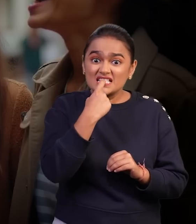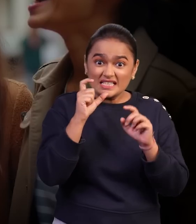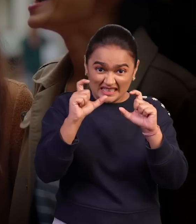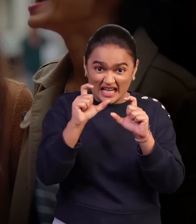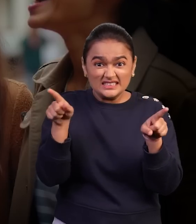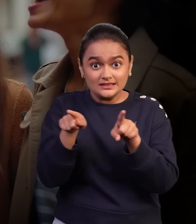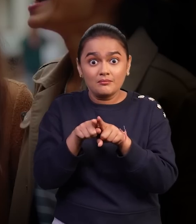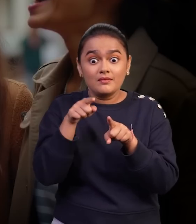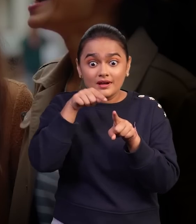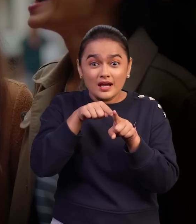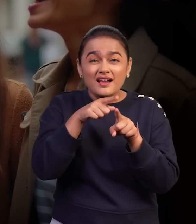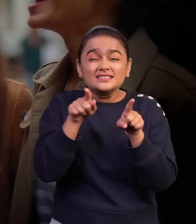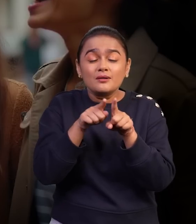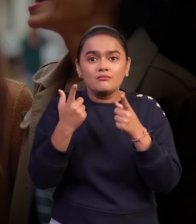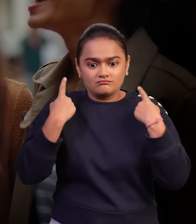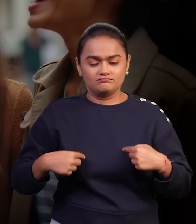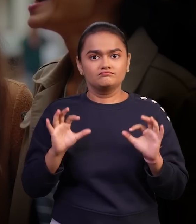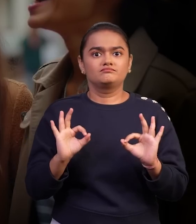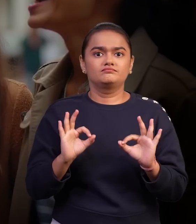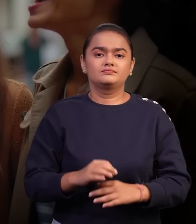Basically, caring for your teeth equals better health.